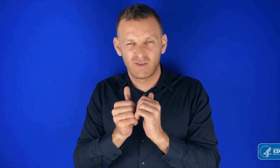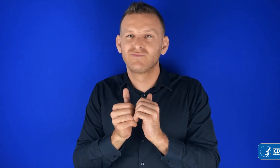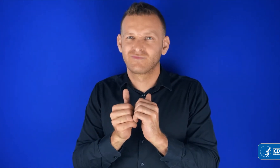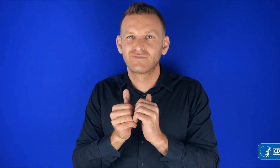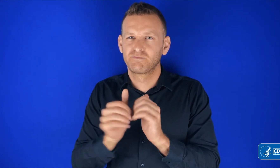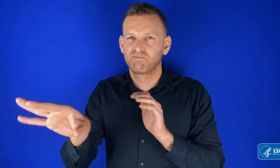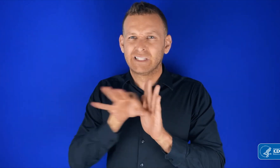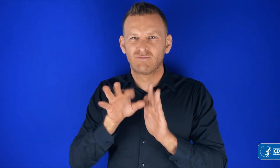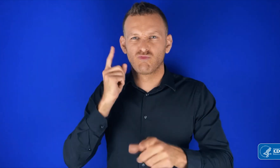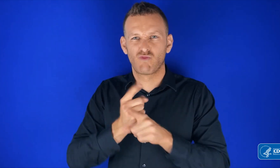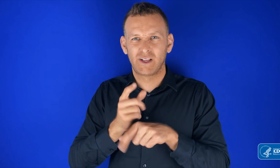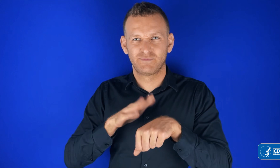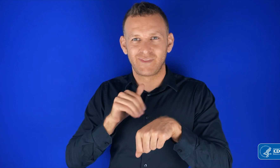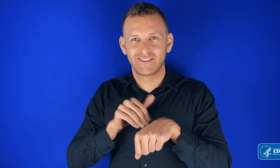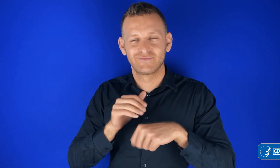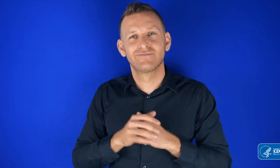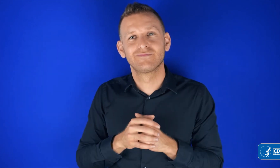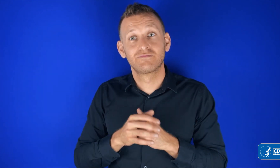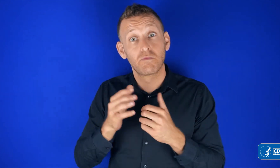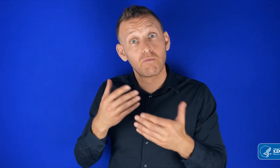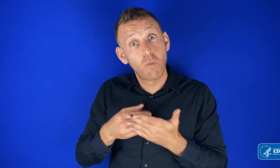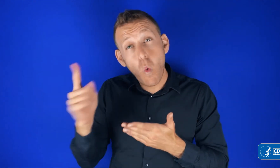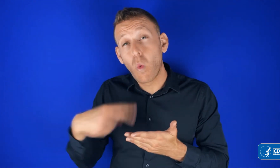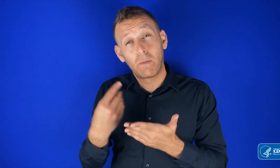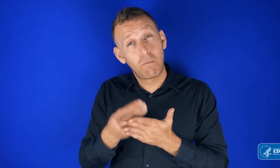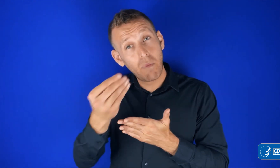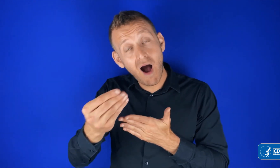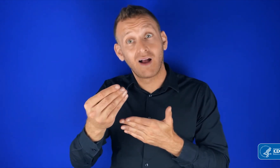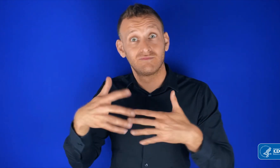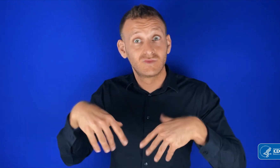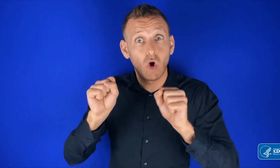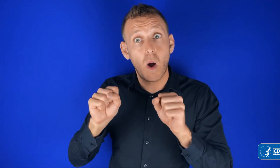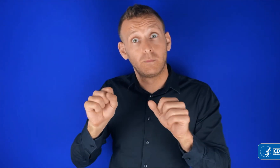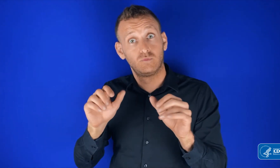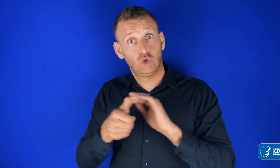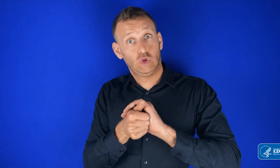Stay healthy by choosing the right pet. Only buy or adopt turtles with shells longer